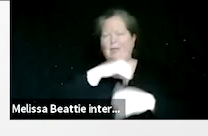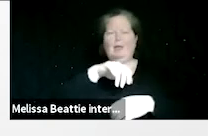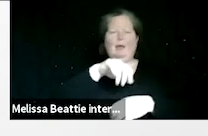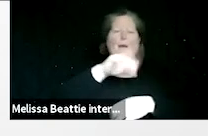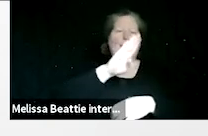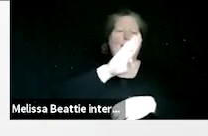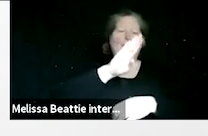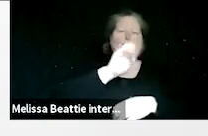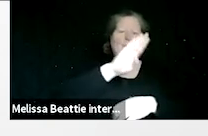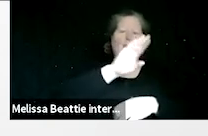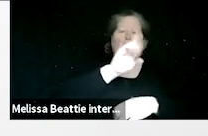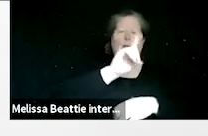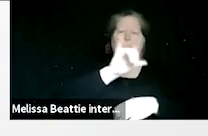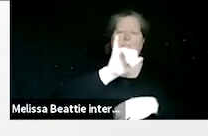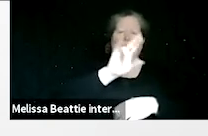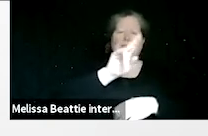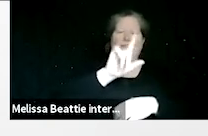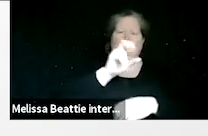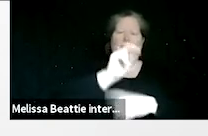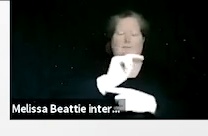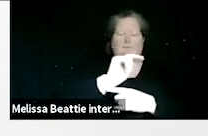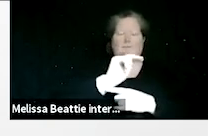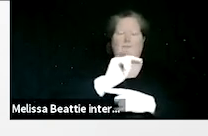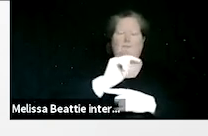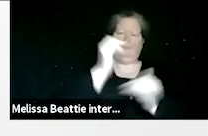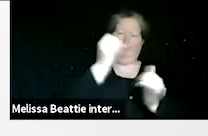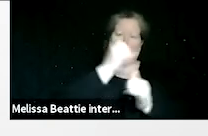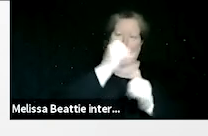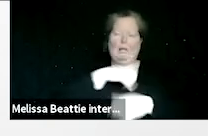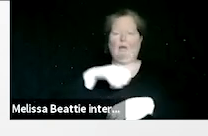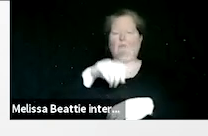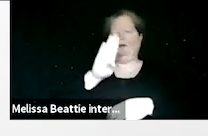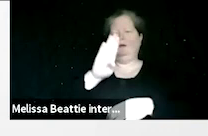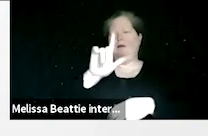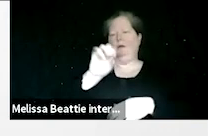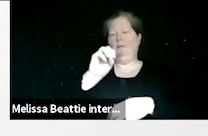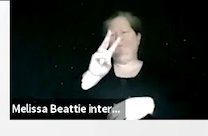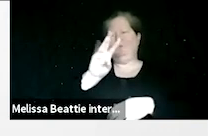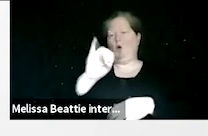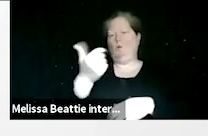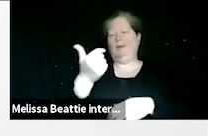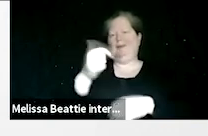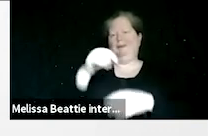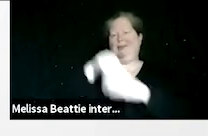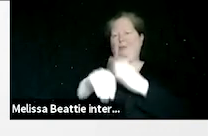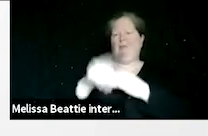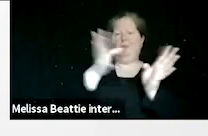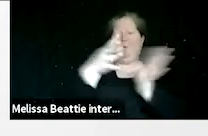Ben Woelk: Where we did a parody of blowing in the wind, but it's how many gift cards will one man by sort of thing.